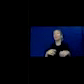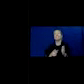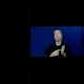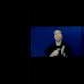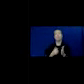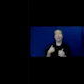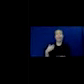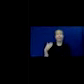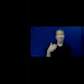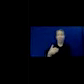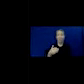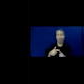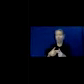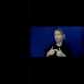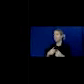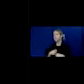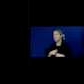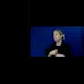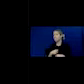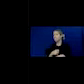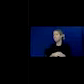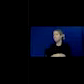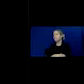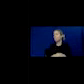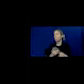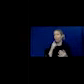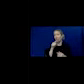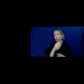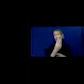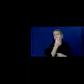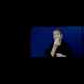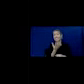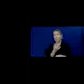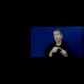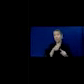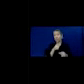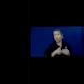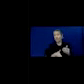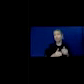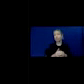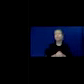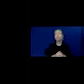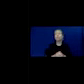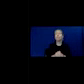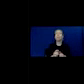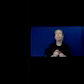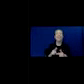Then we have gone and I come in later, into Performance Food Group, and she would start